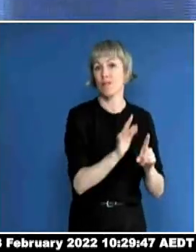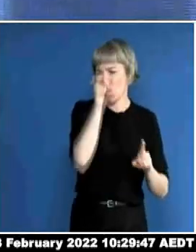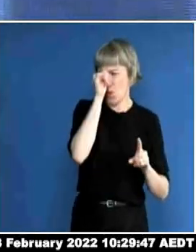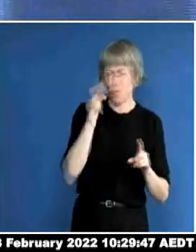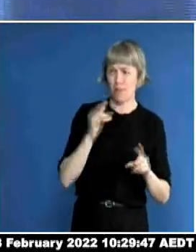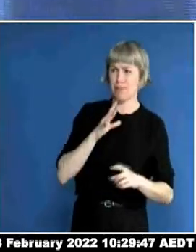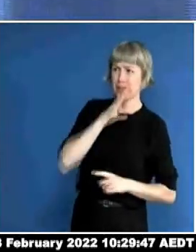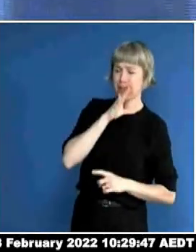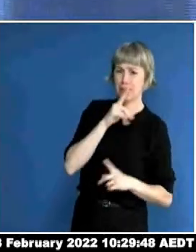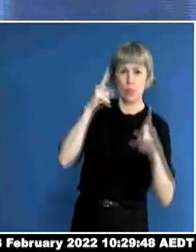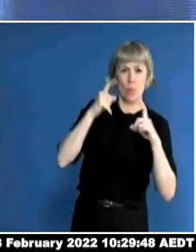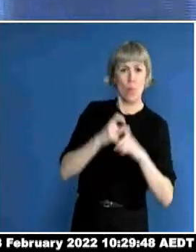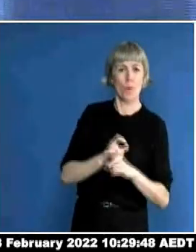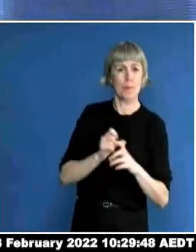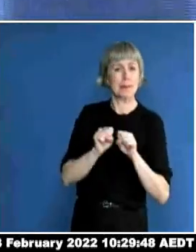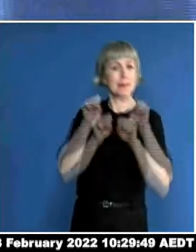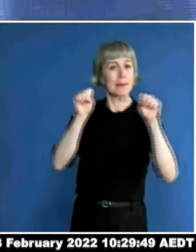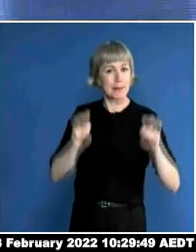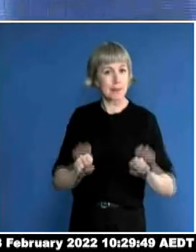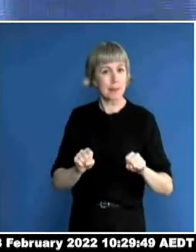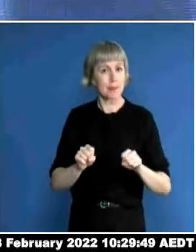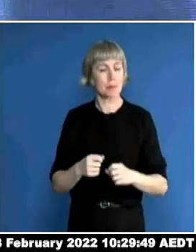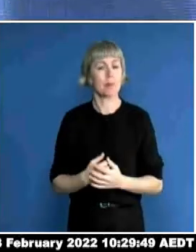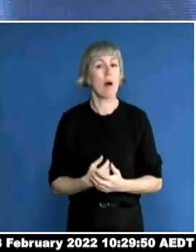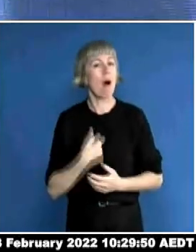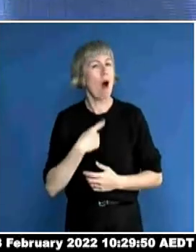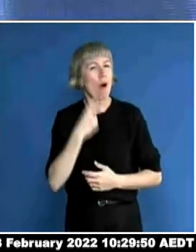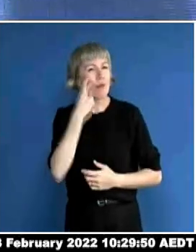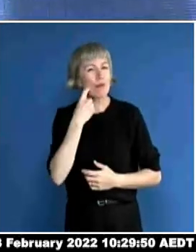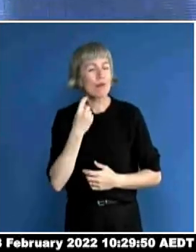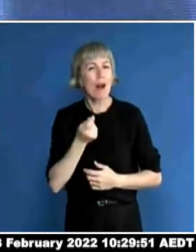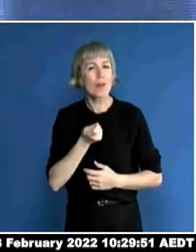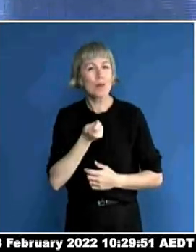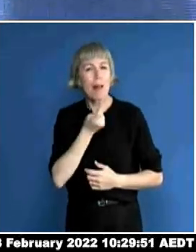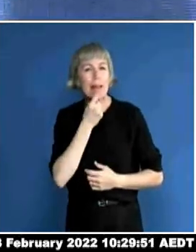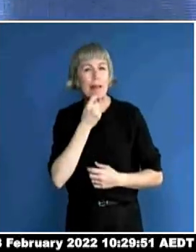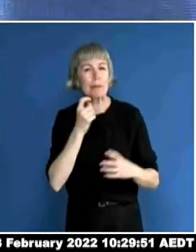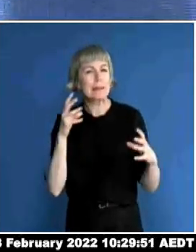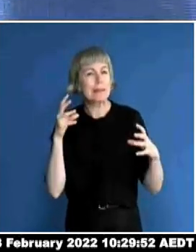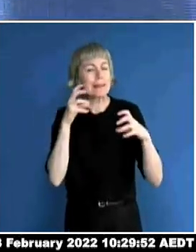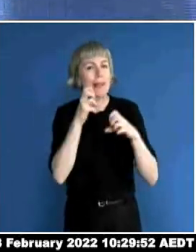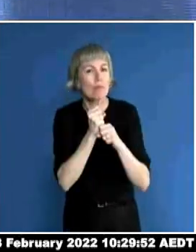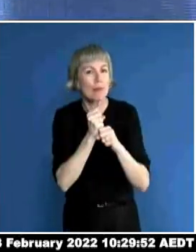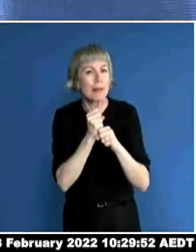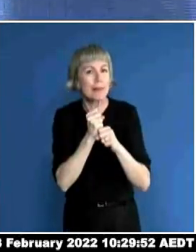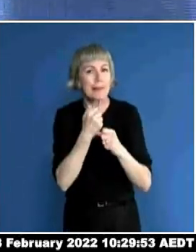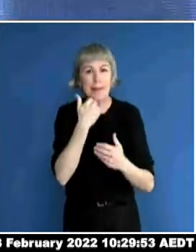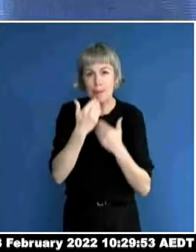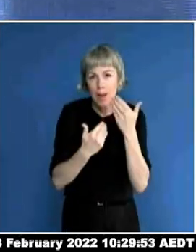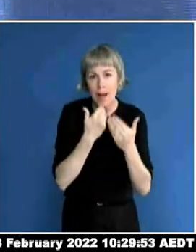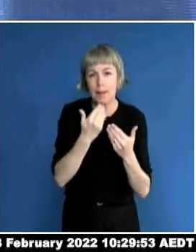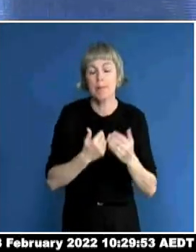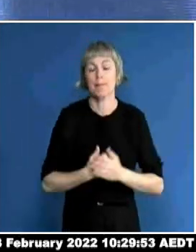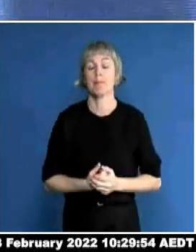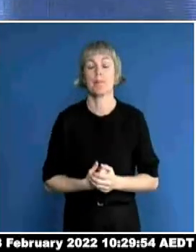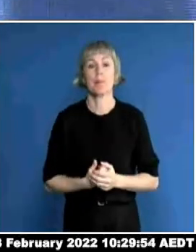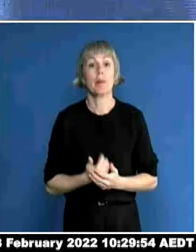works. Each month, DSS publishes a monthly DES report, and the most recent report is